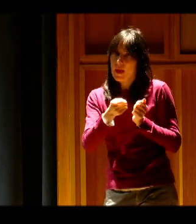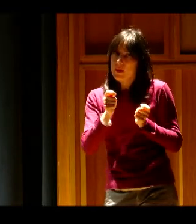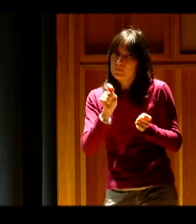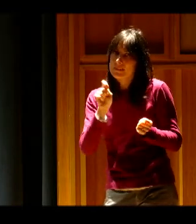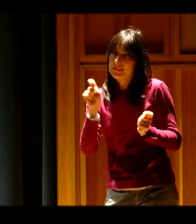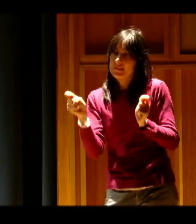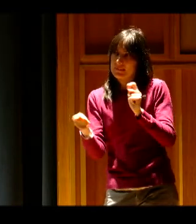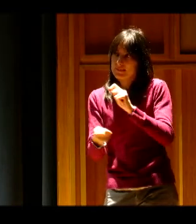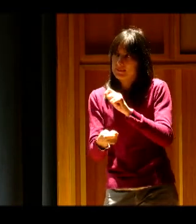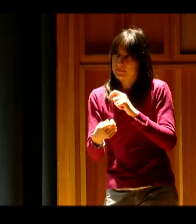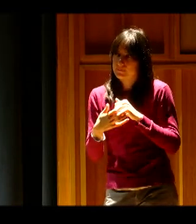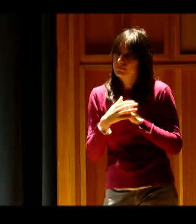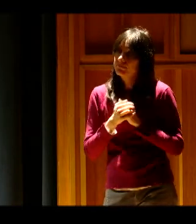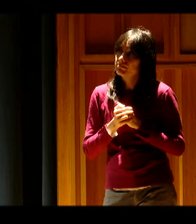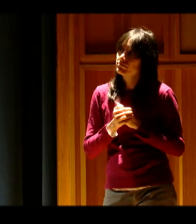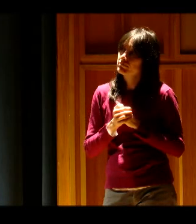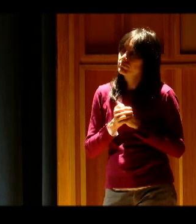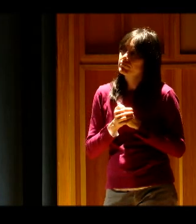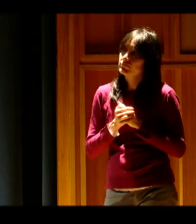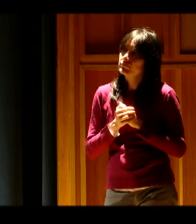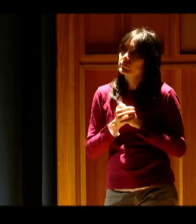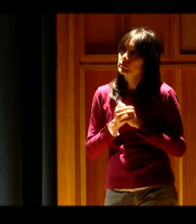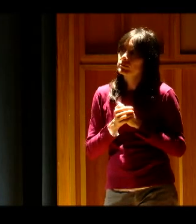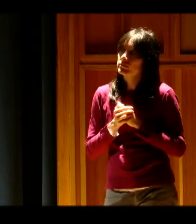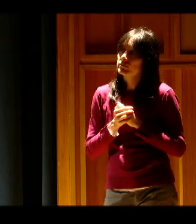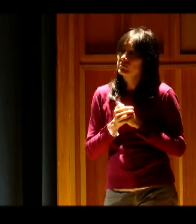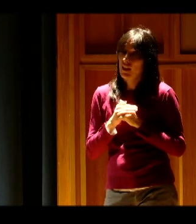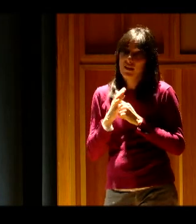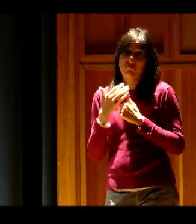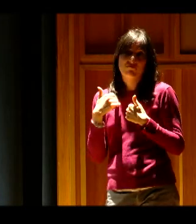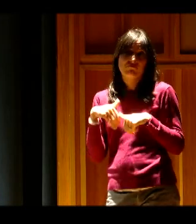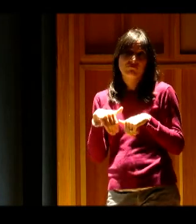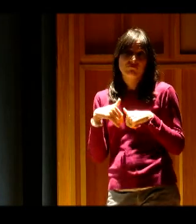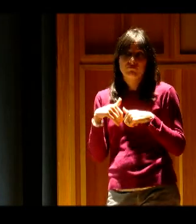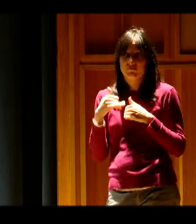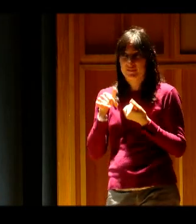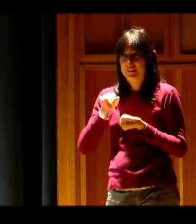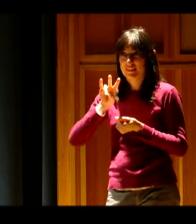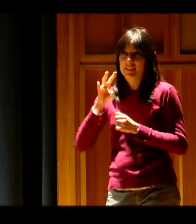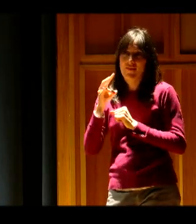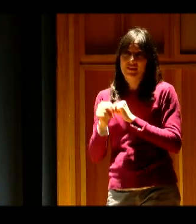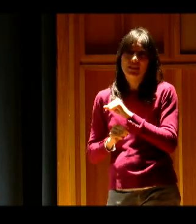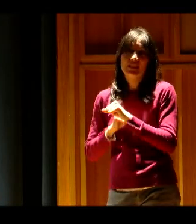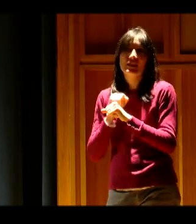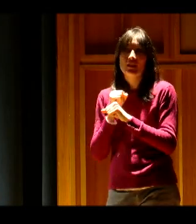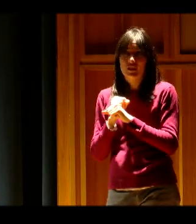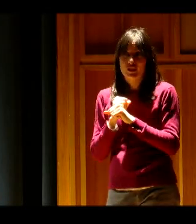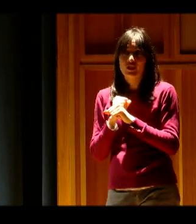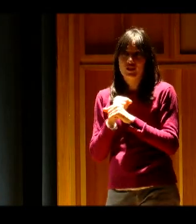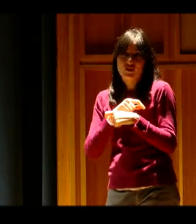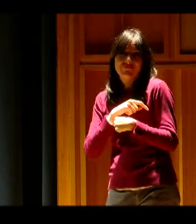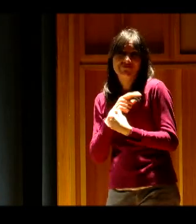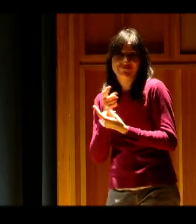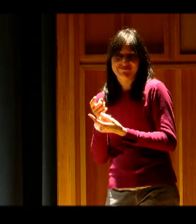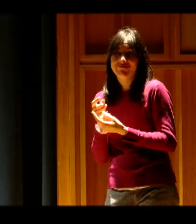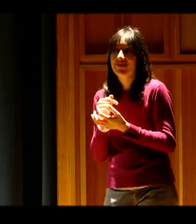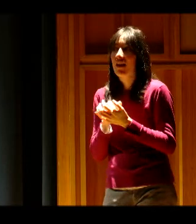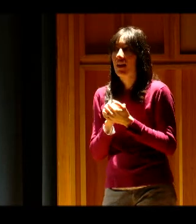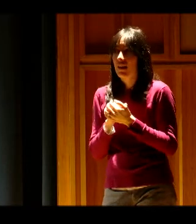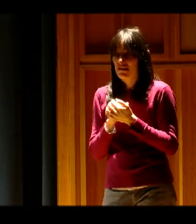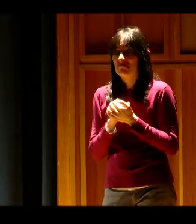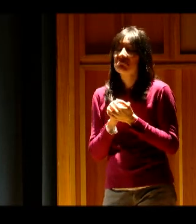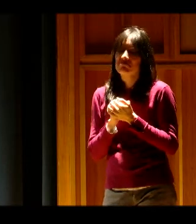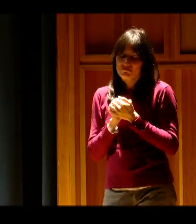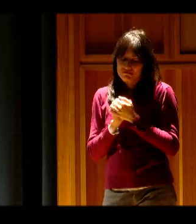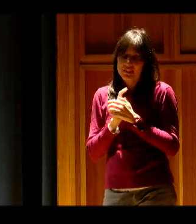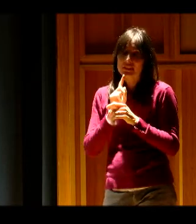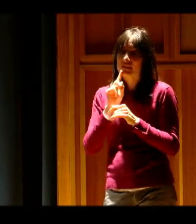And it's been astonishing, we now into our seventh year of that program and it has changed everything.